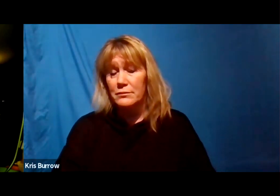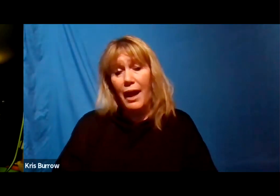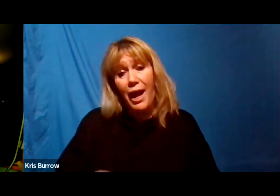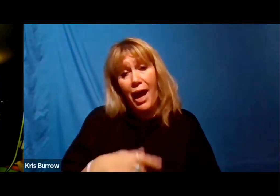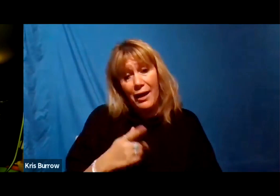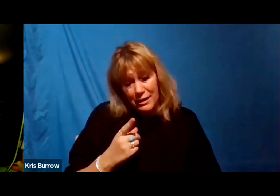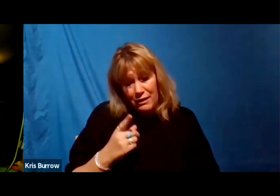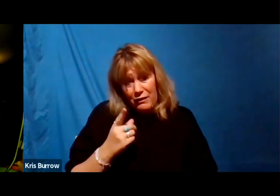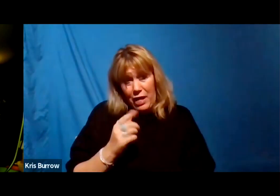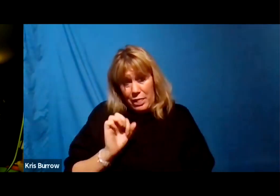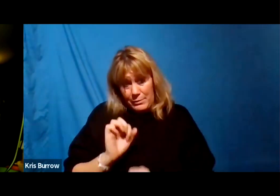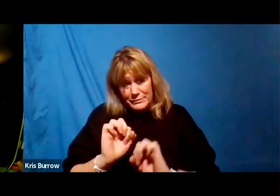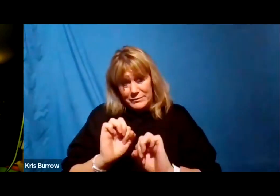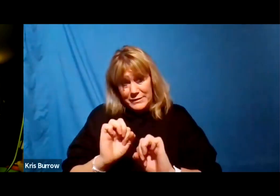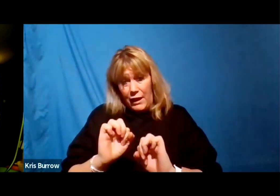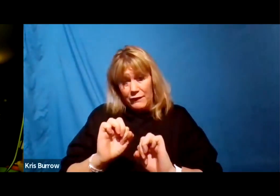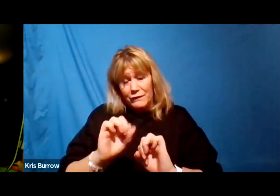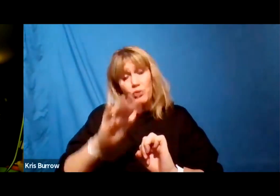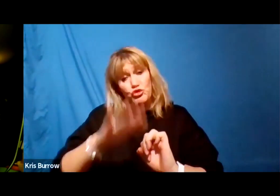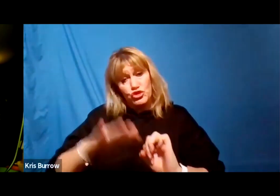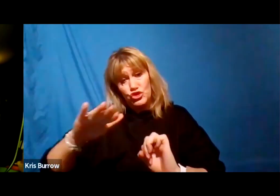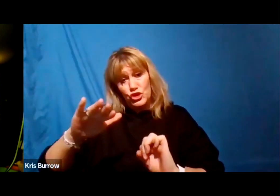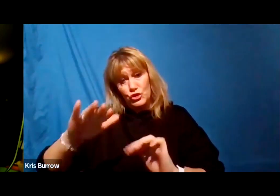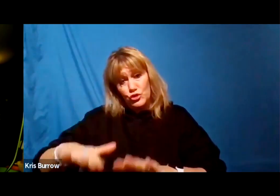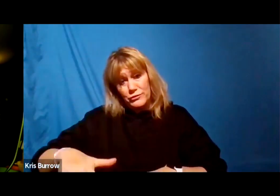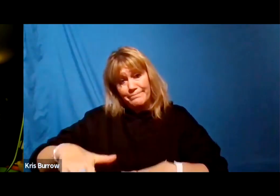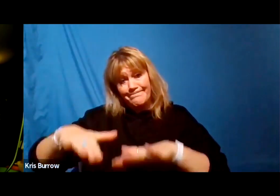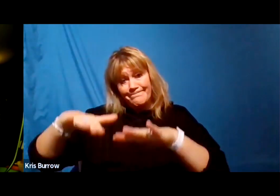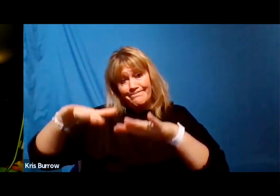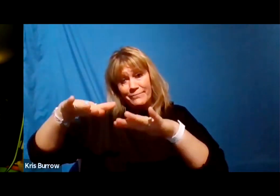hear. It's time for me to attempt this